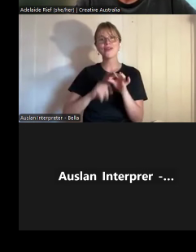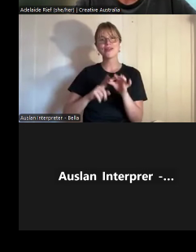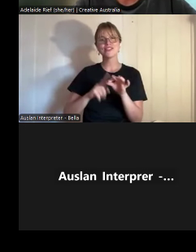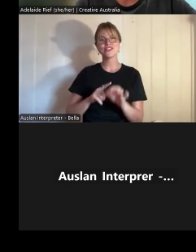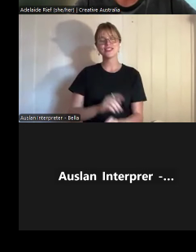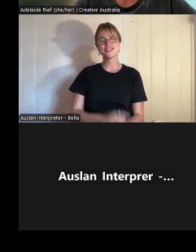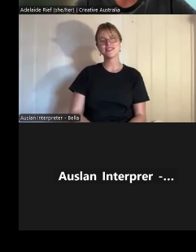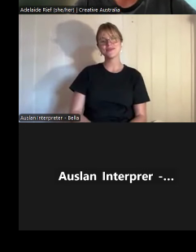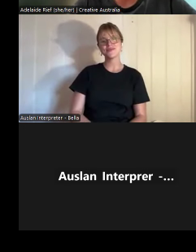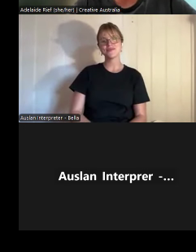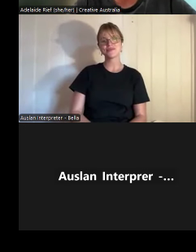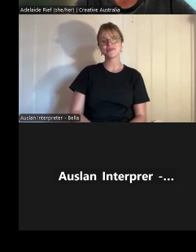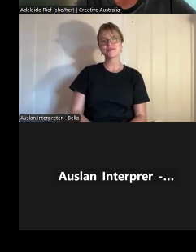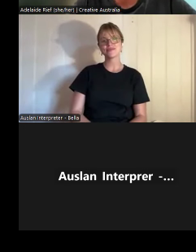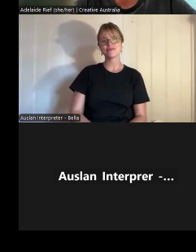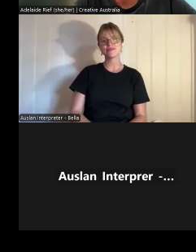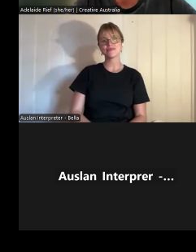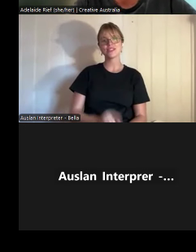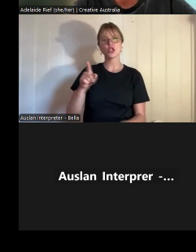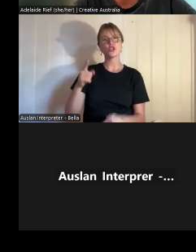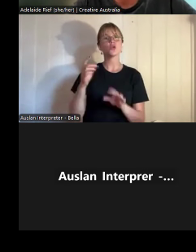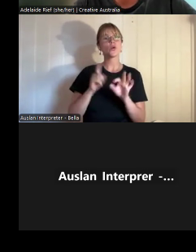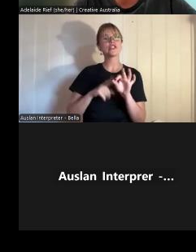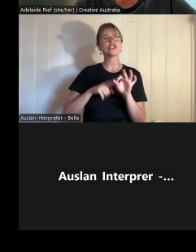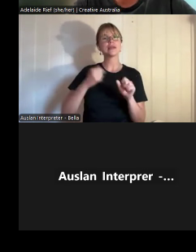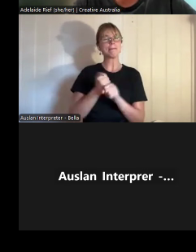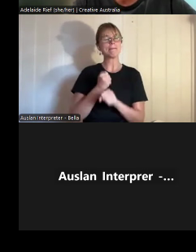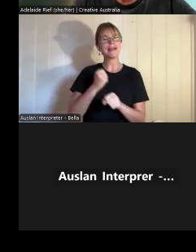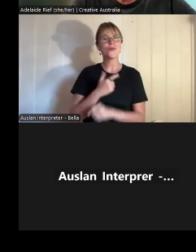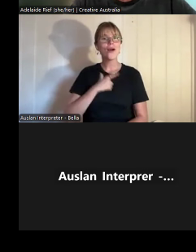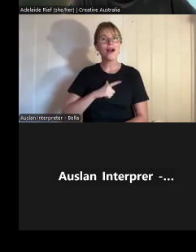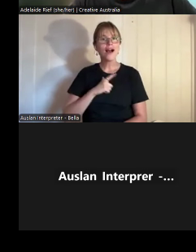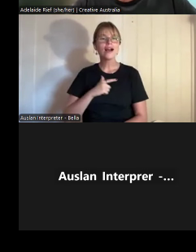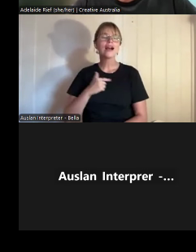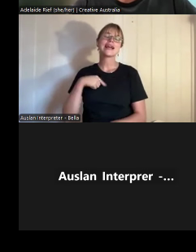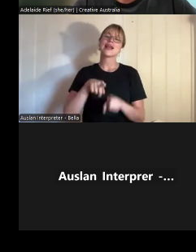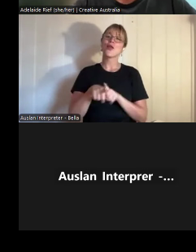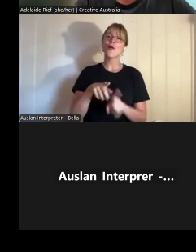Essentially these questions are designed so we can learn a bit more about you, why you're interested